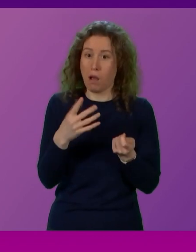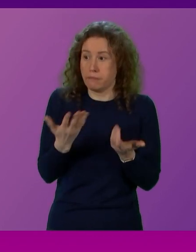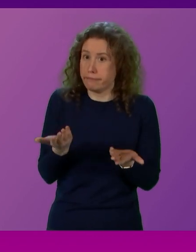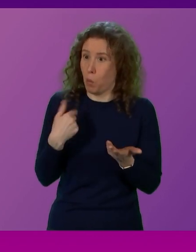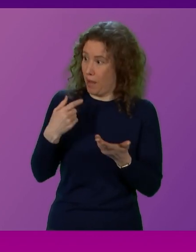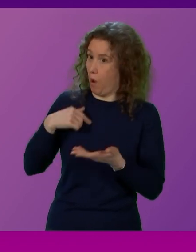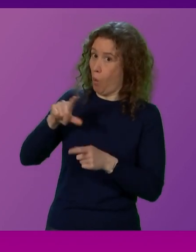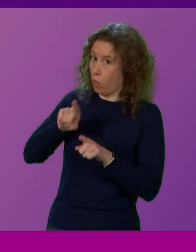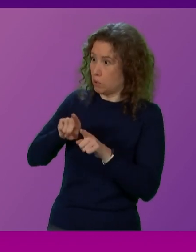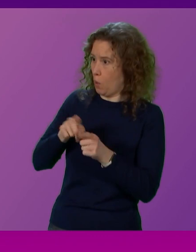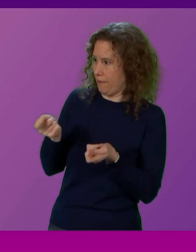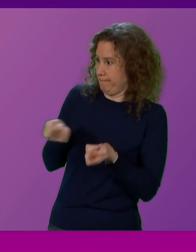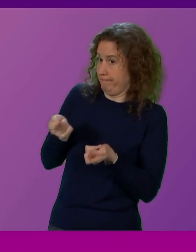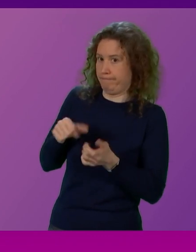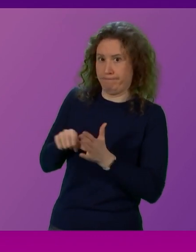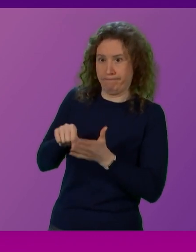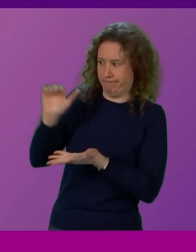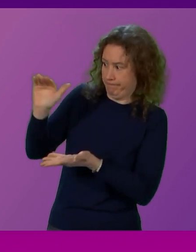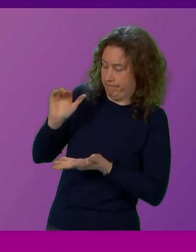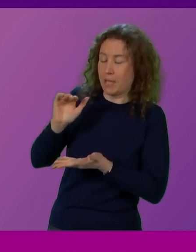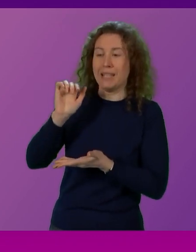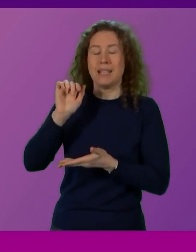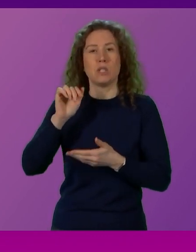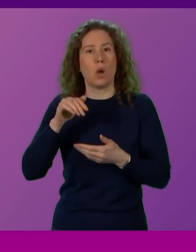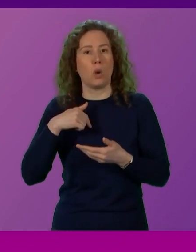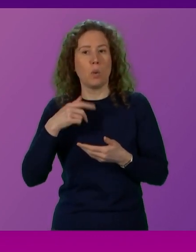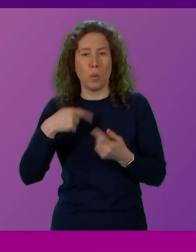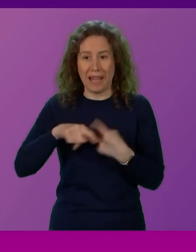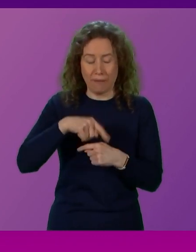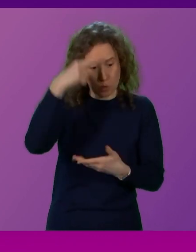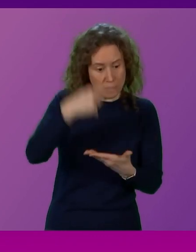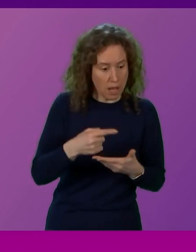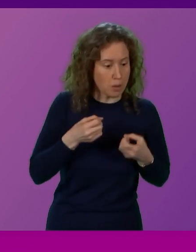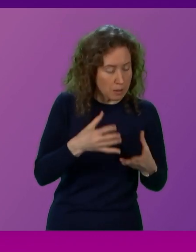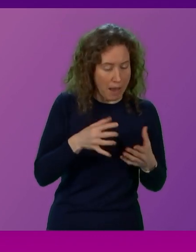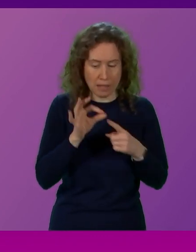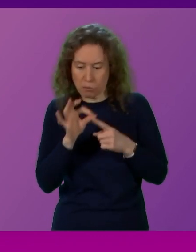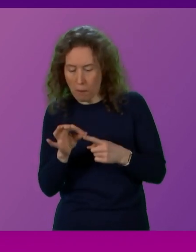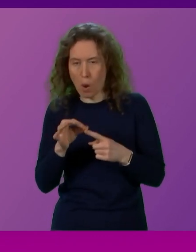that we have, which will be increased by decisions that we are taking—we are proposing to Parliament